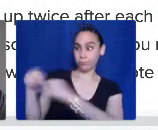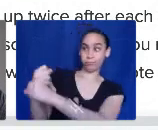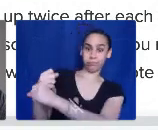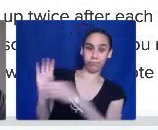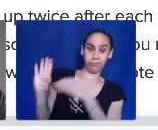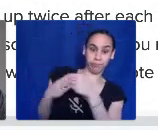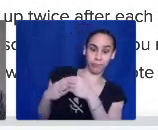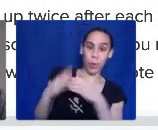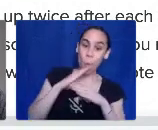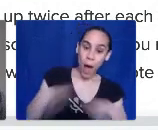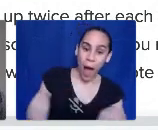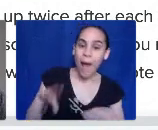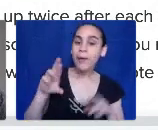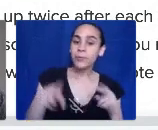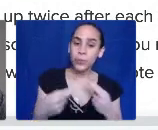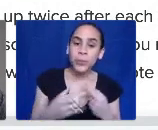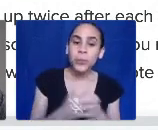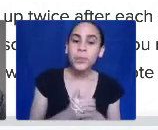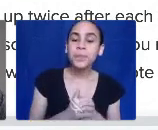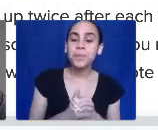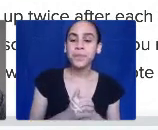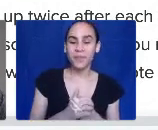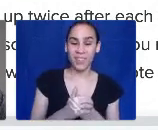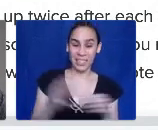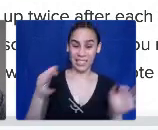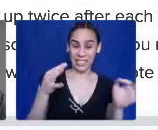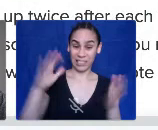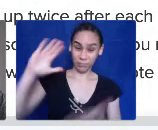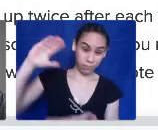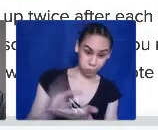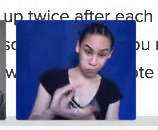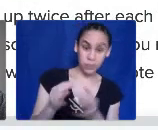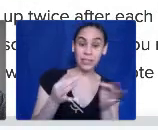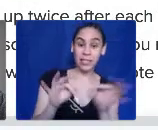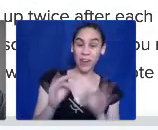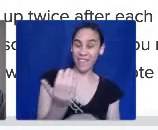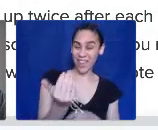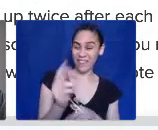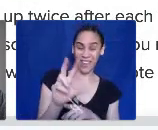know um you know having a distractions fee um even if it's 15 30 minutes is super important